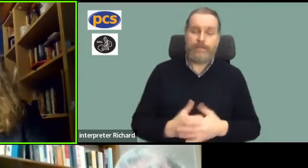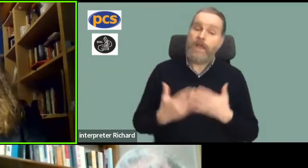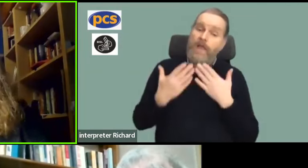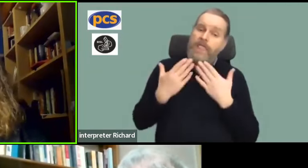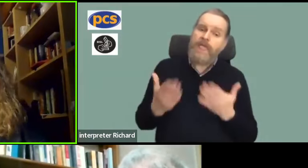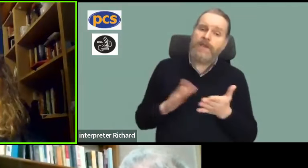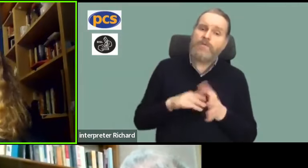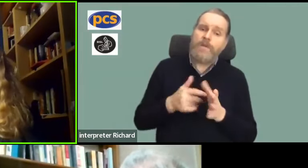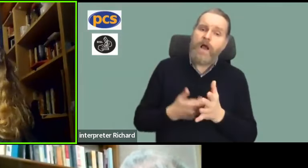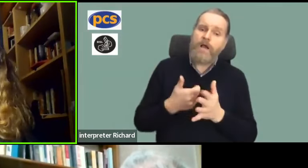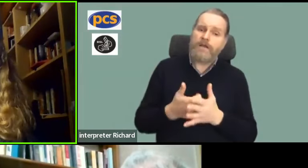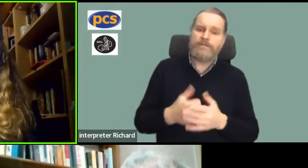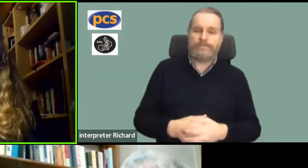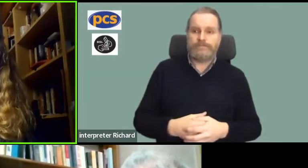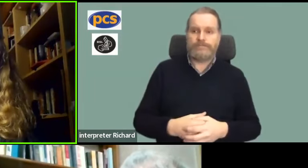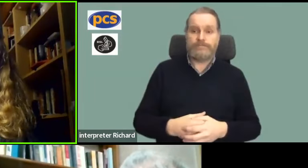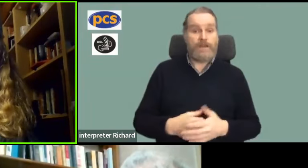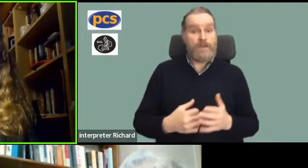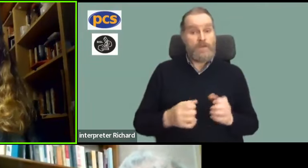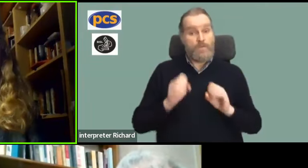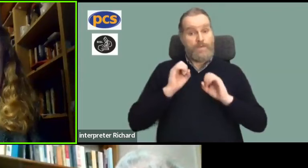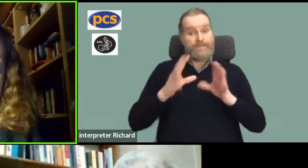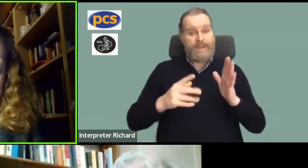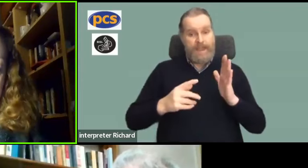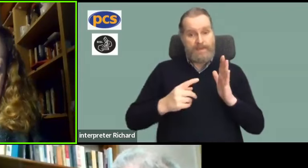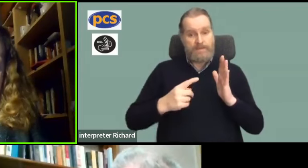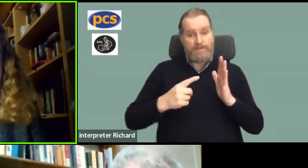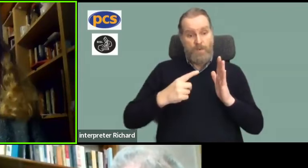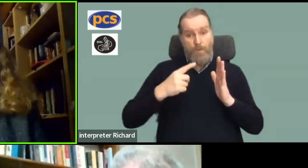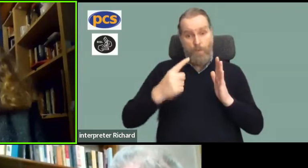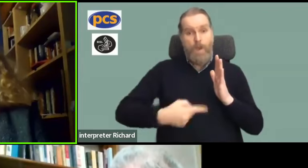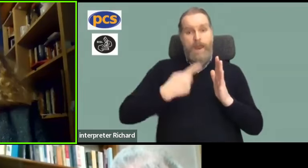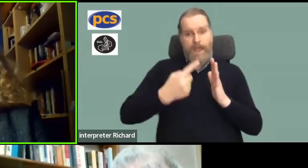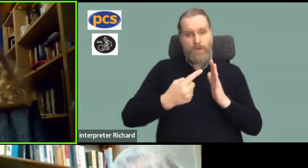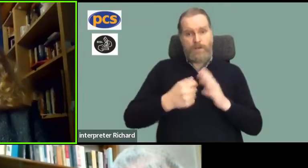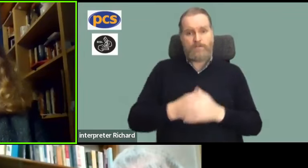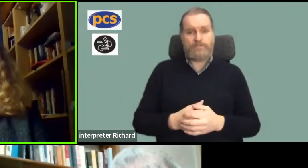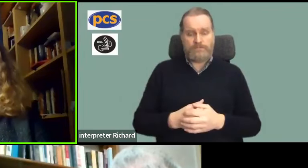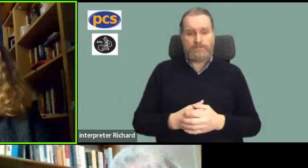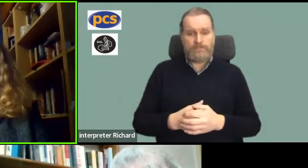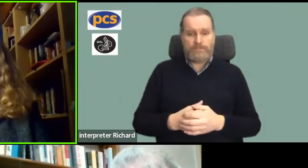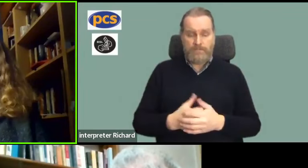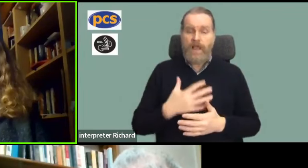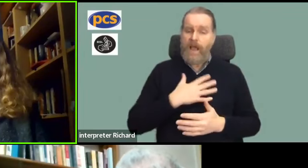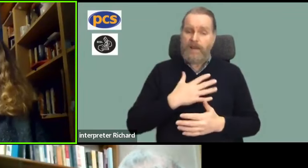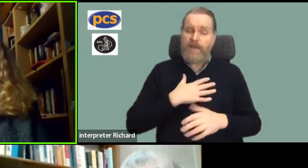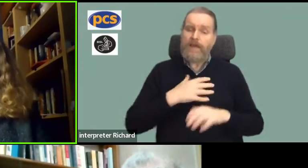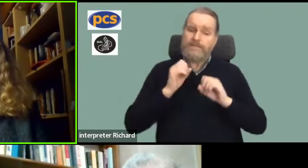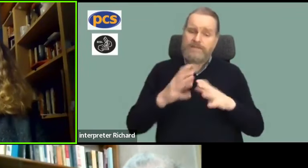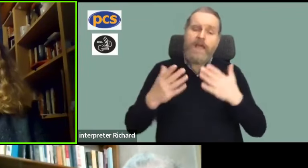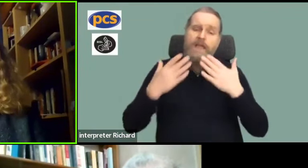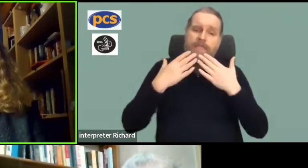. Okay Okay, that's pretty cool. Thank you okay, Well, look we this to room this to run for an hour to run for an hour. It's 1856 I want to 1856, I want to say thank you